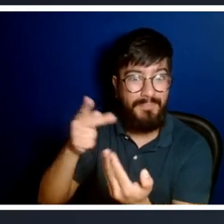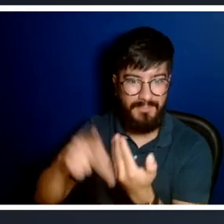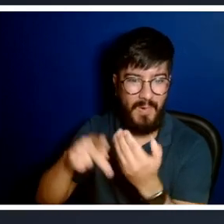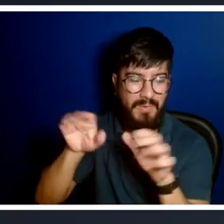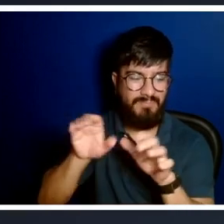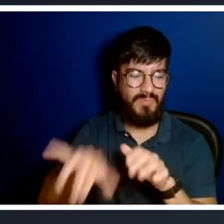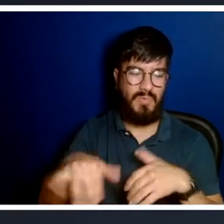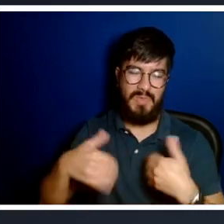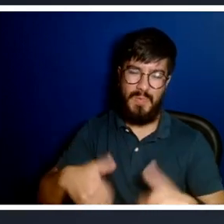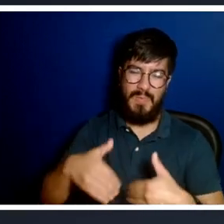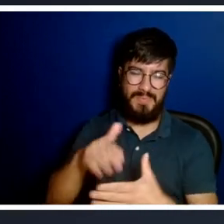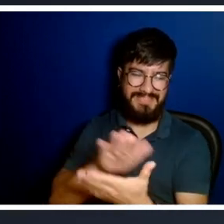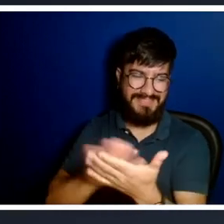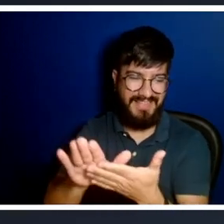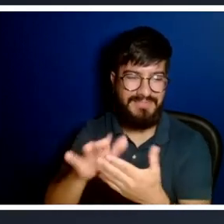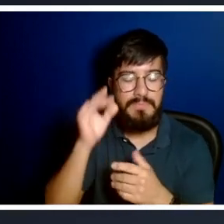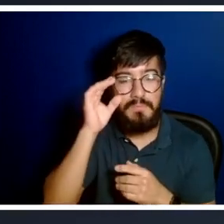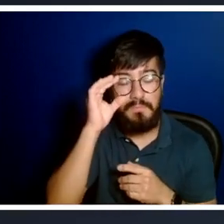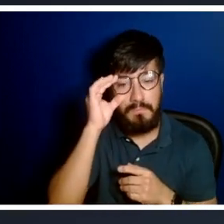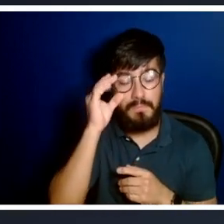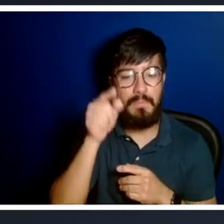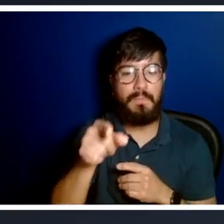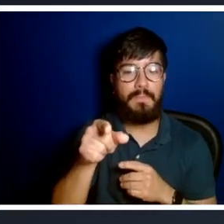Phoebe Sherman: Thanks, Alison. I -- yeah,